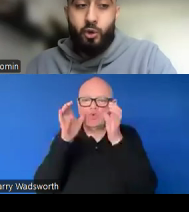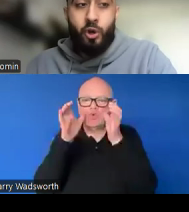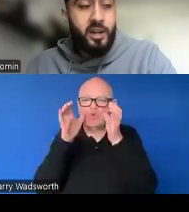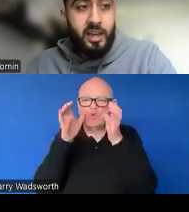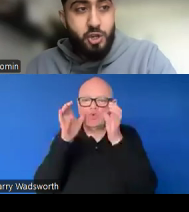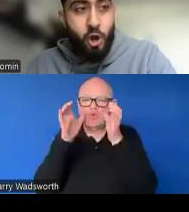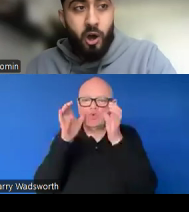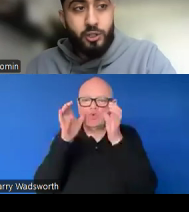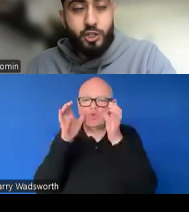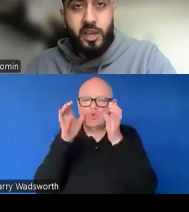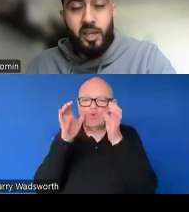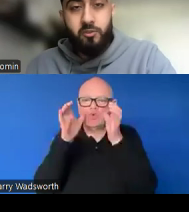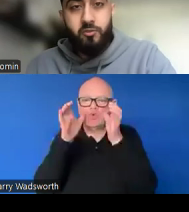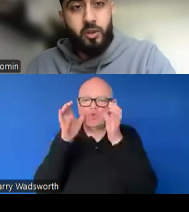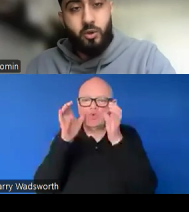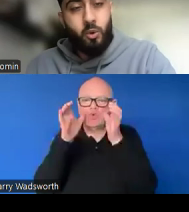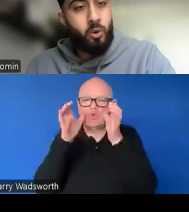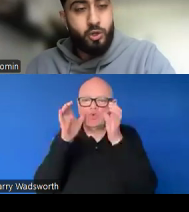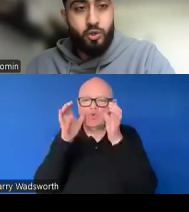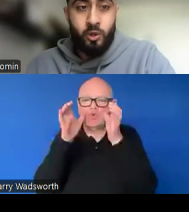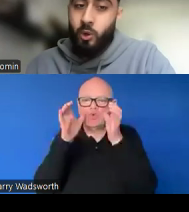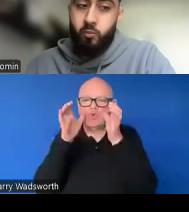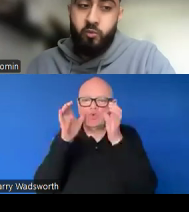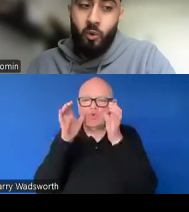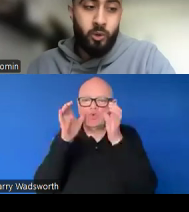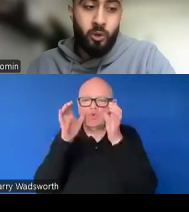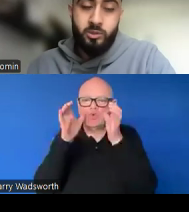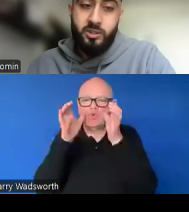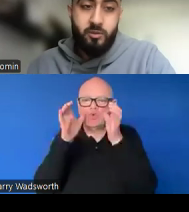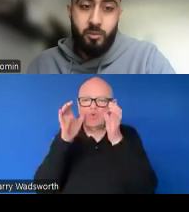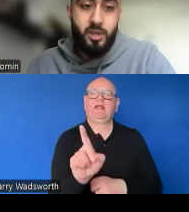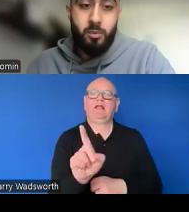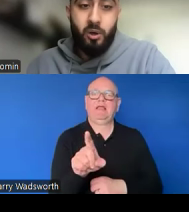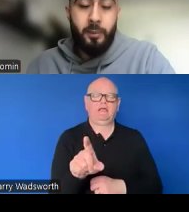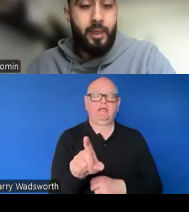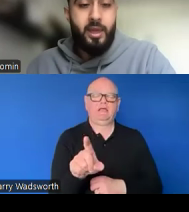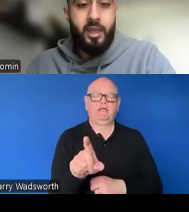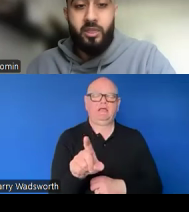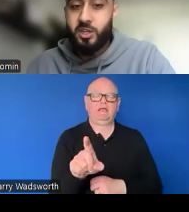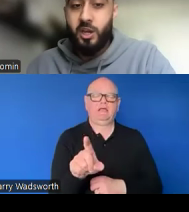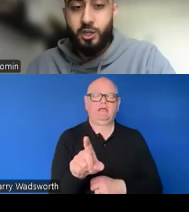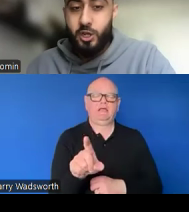You're not going to get charged if you're showing up for loads of different people in the searches.